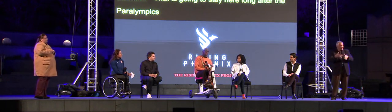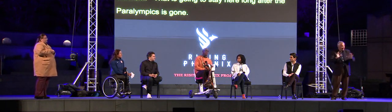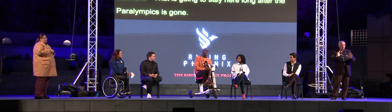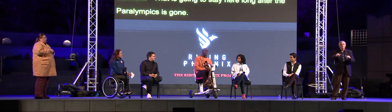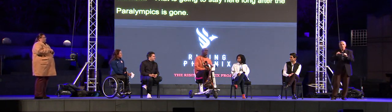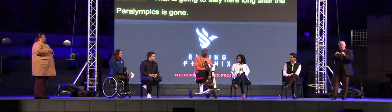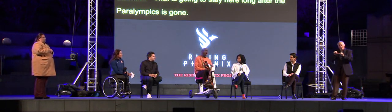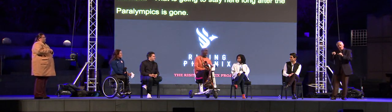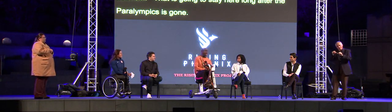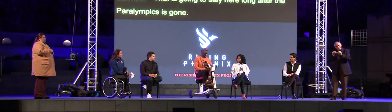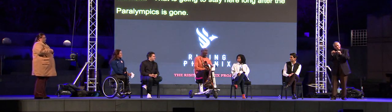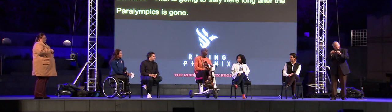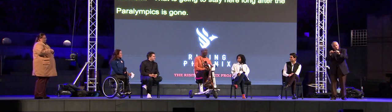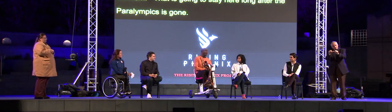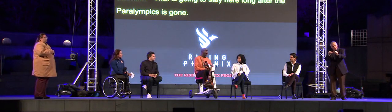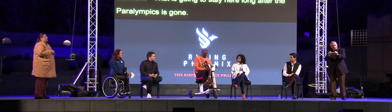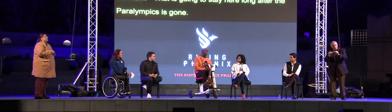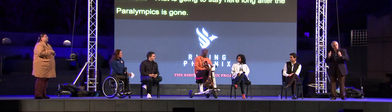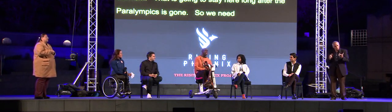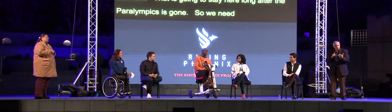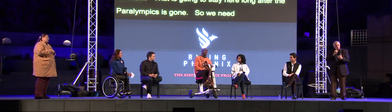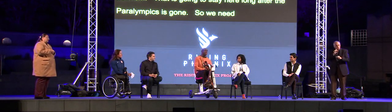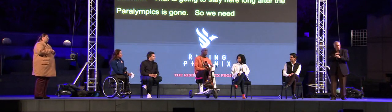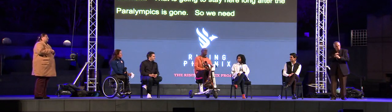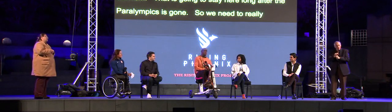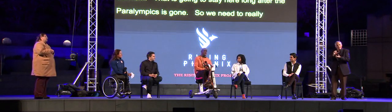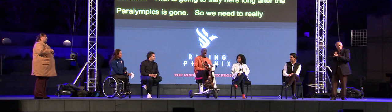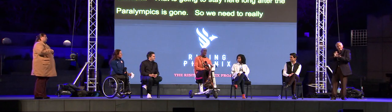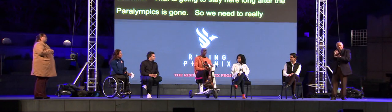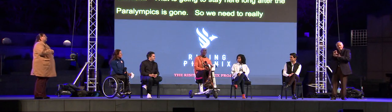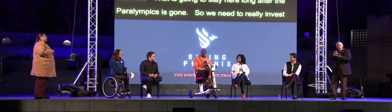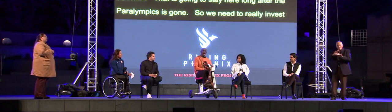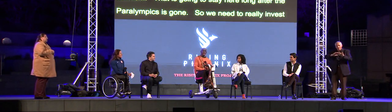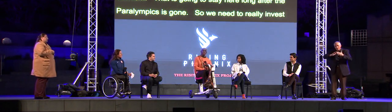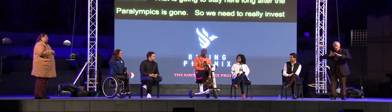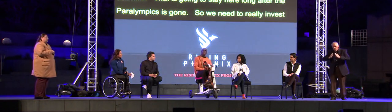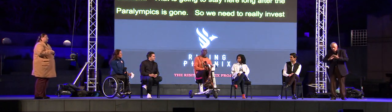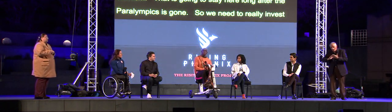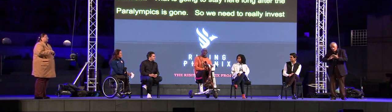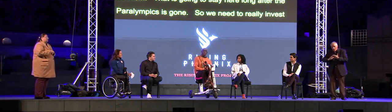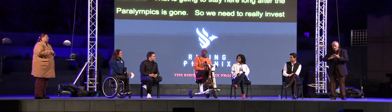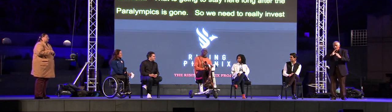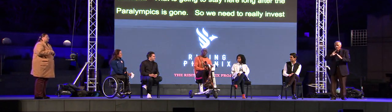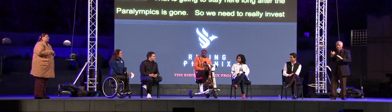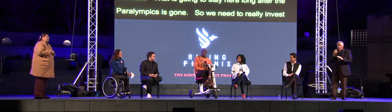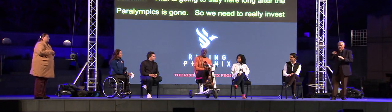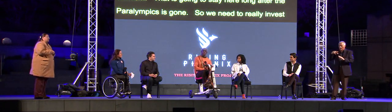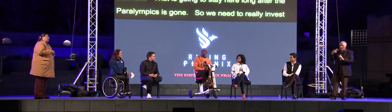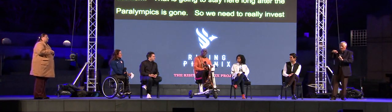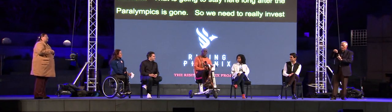So we need to really invest in community, and that's what Krip Hop is doing.